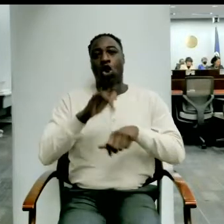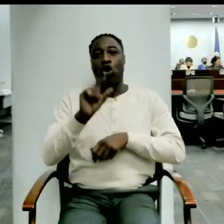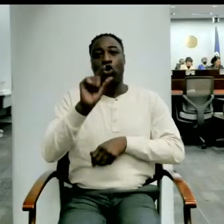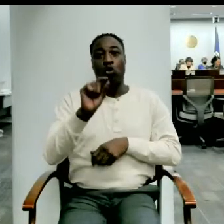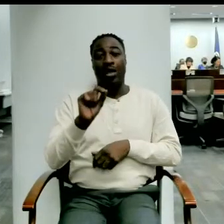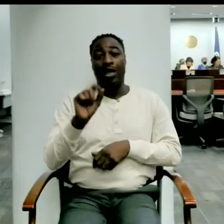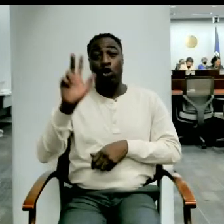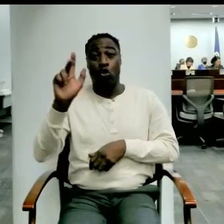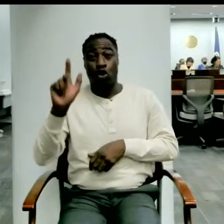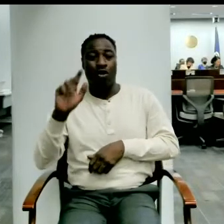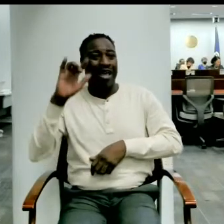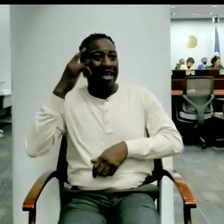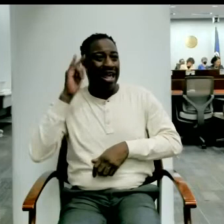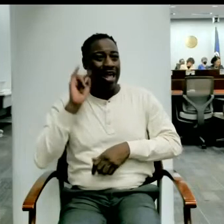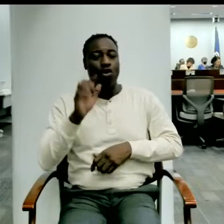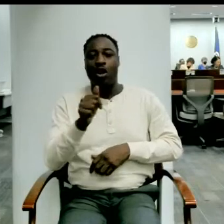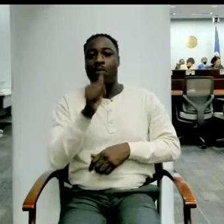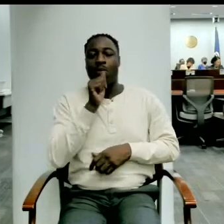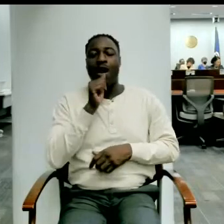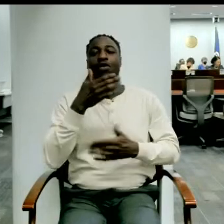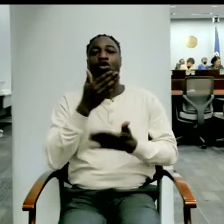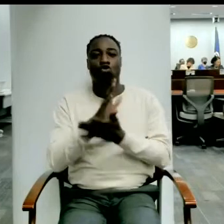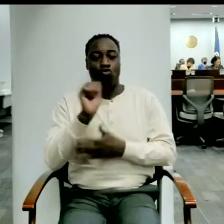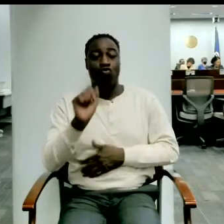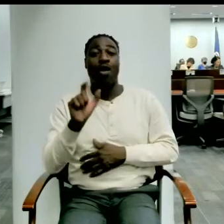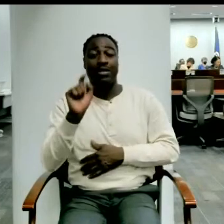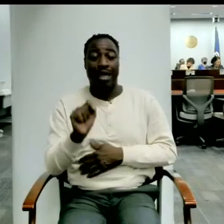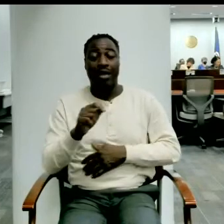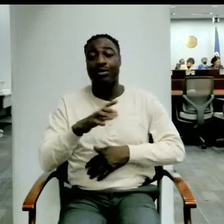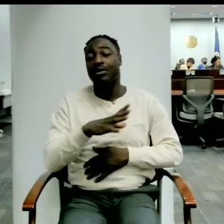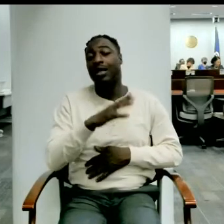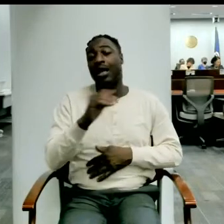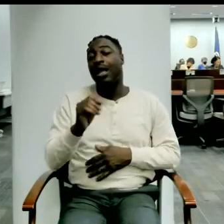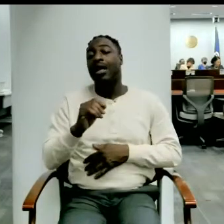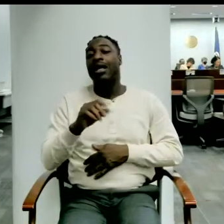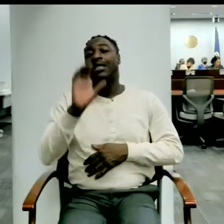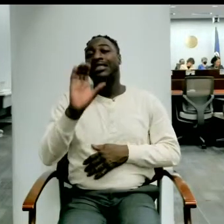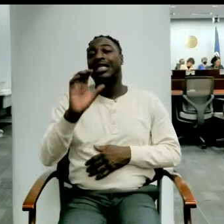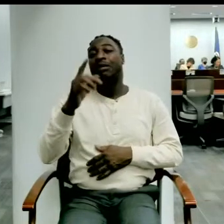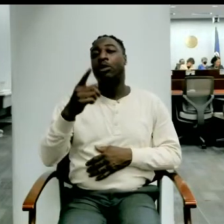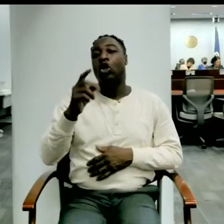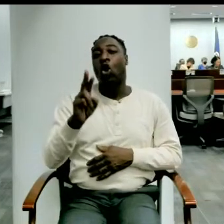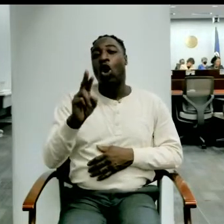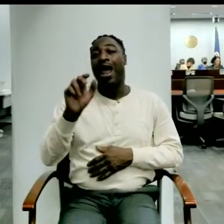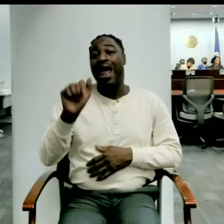the California privacy rights Act and among other things the CPRA gives employees the